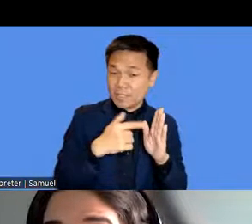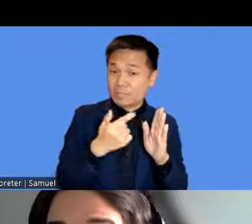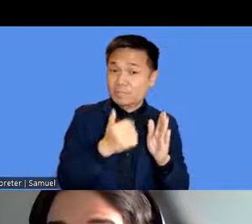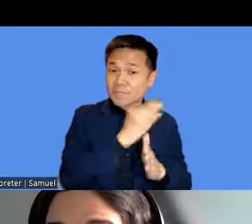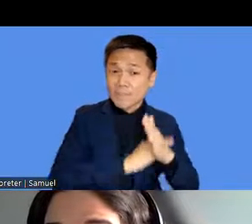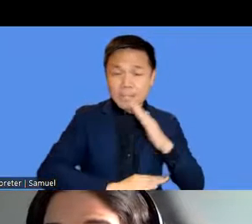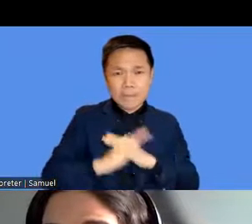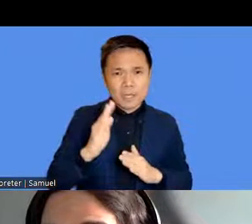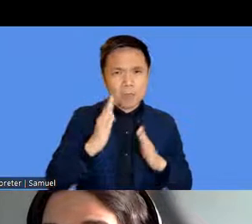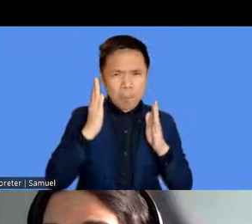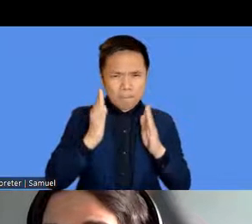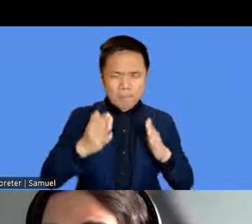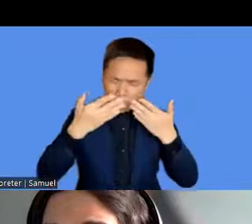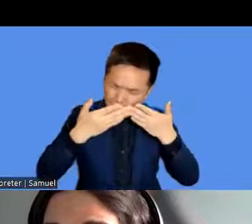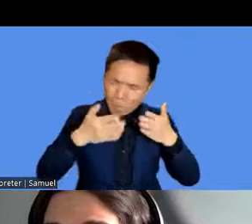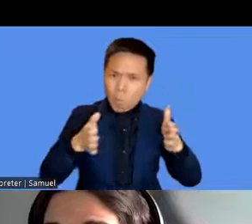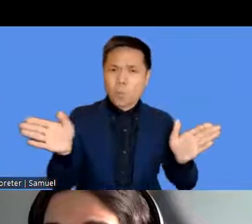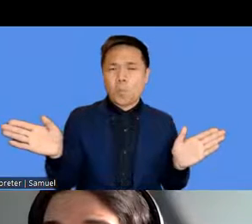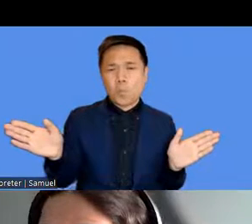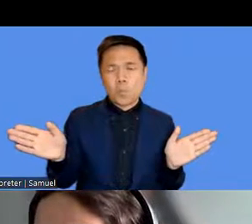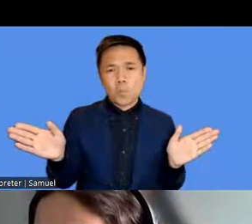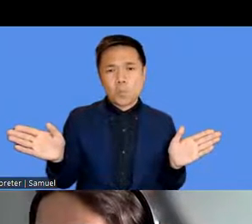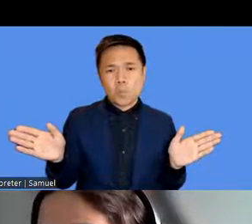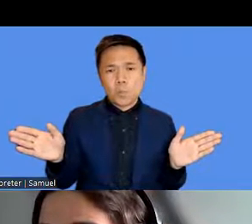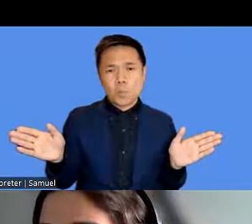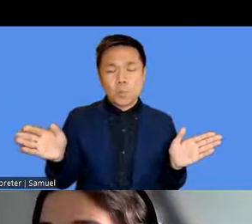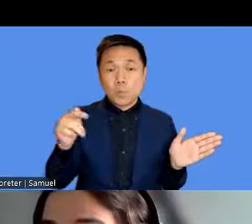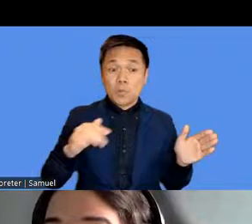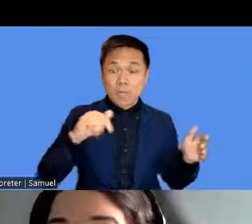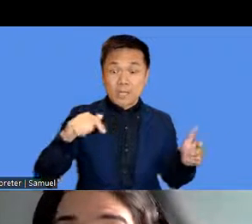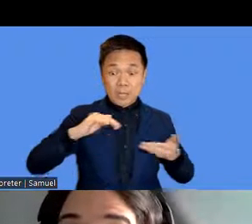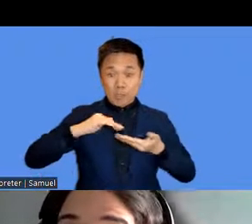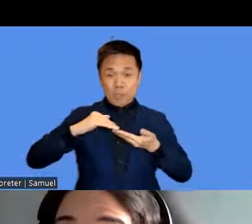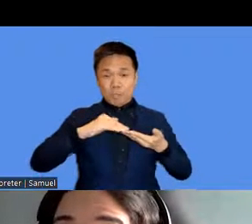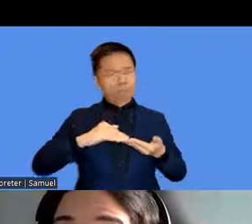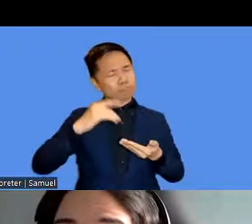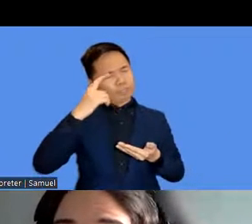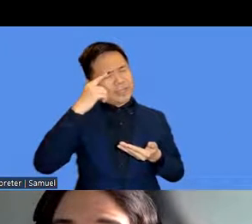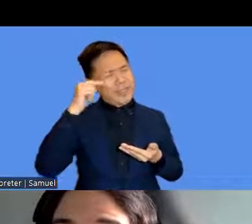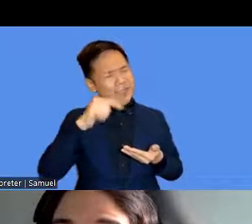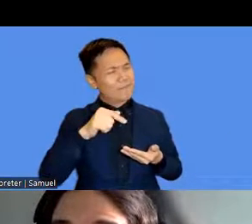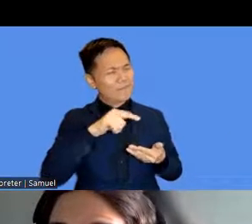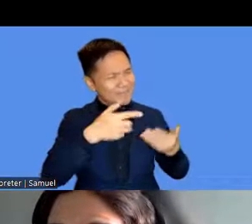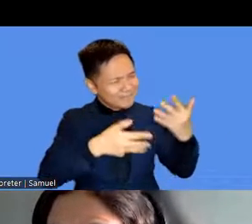model of disability in data, the organizations show an interest in reframing data to the